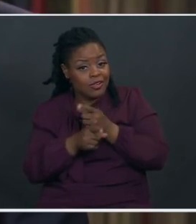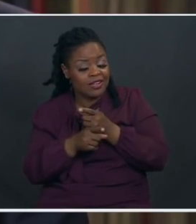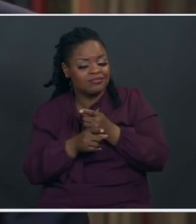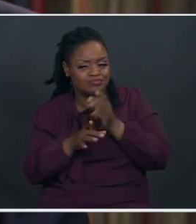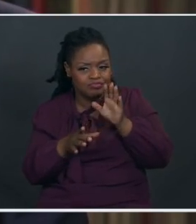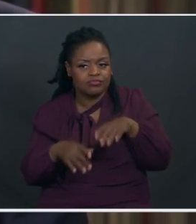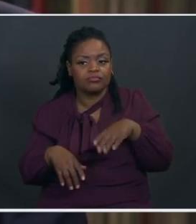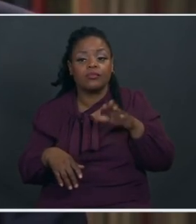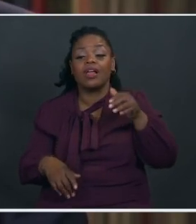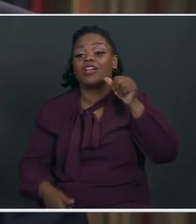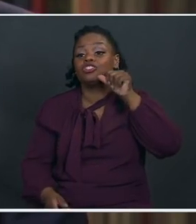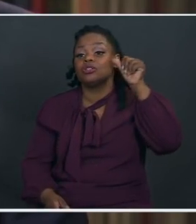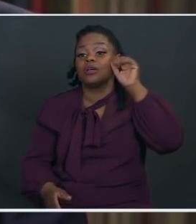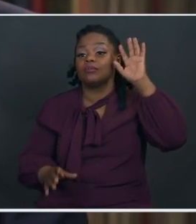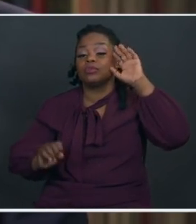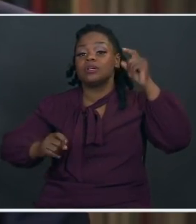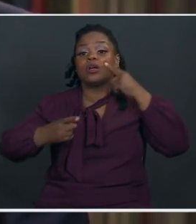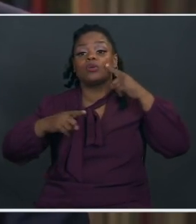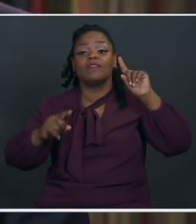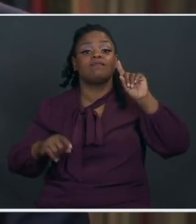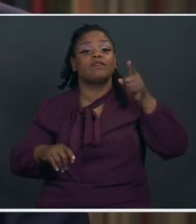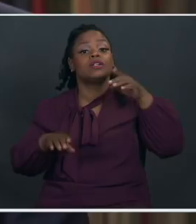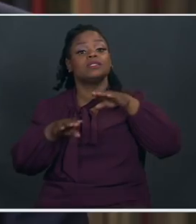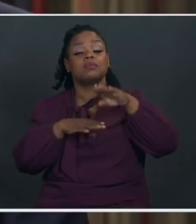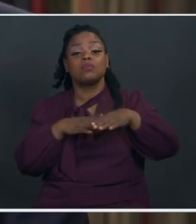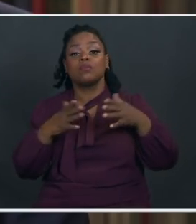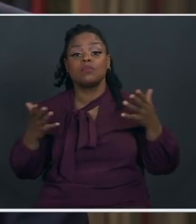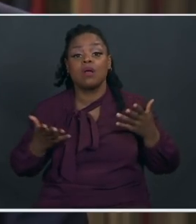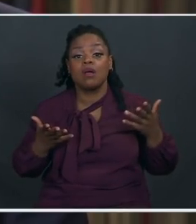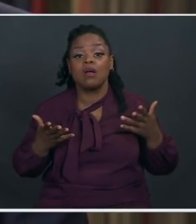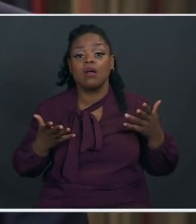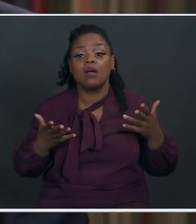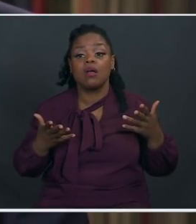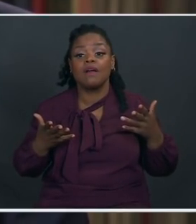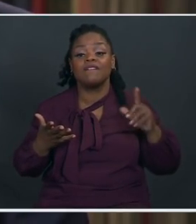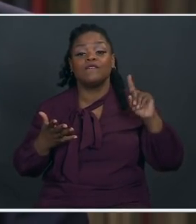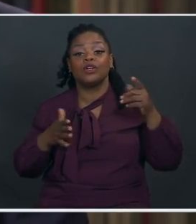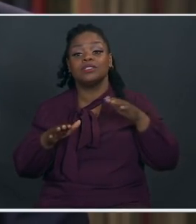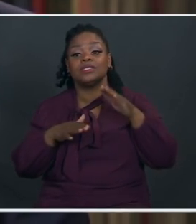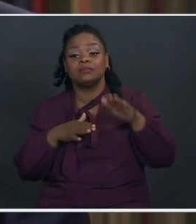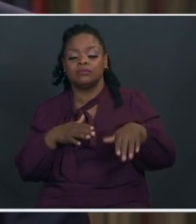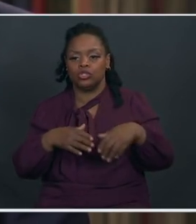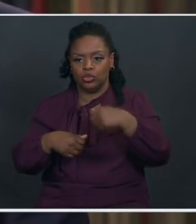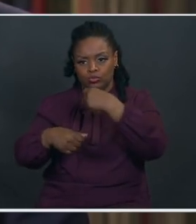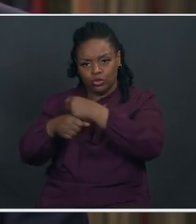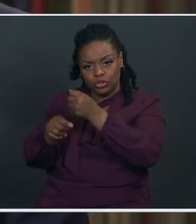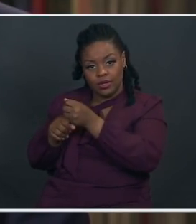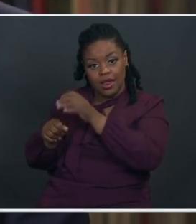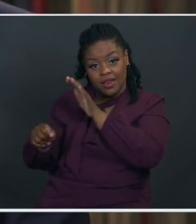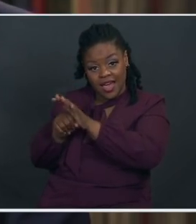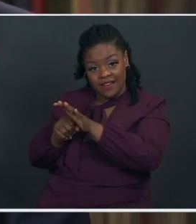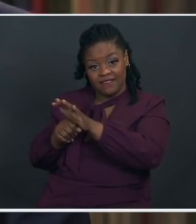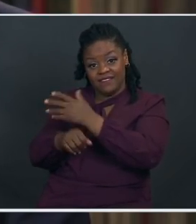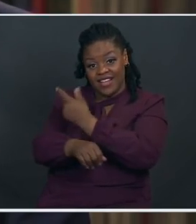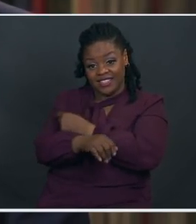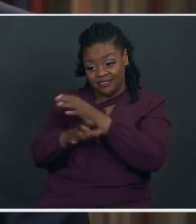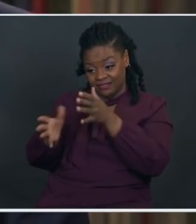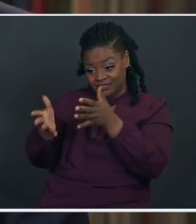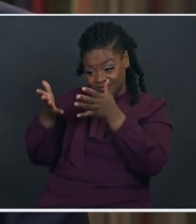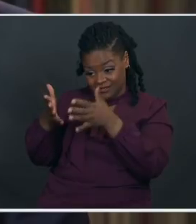namely, to make sure we have enough production. Making sure that 300 million people get vaccinated, have a lot of a lot of other elements,